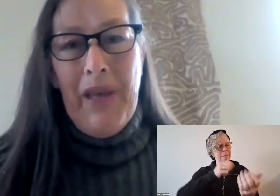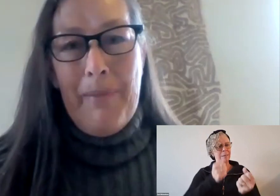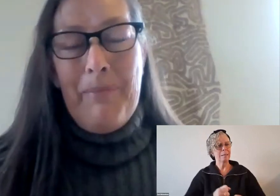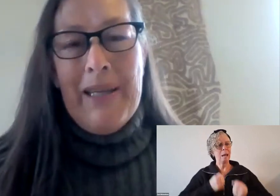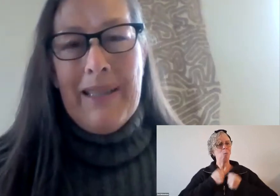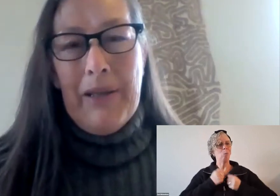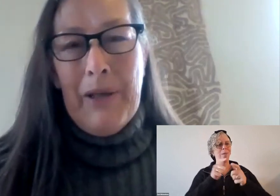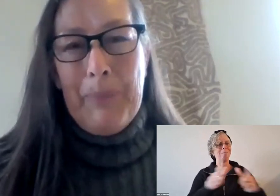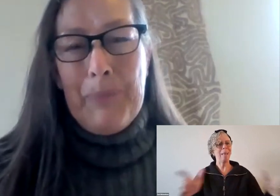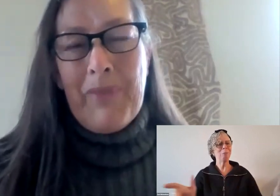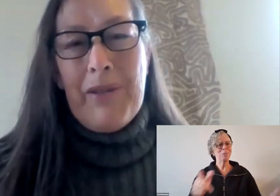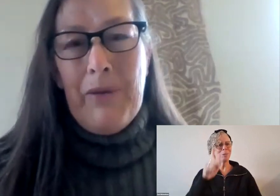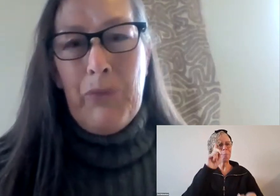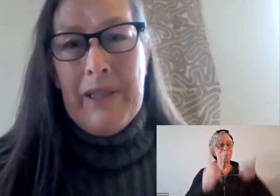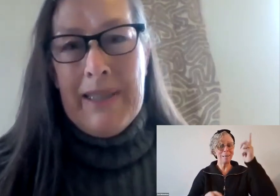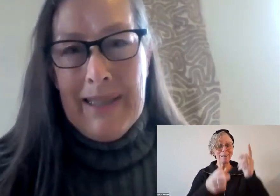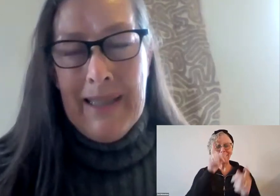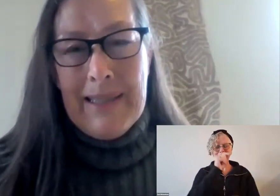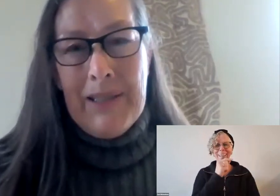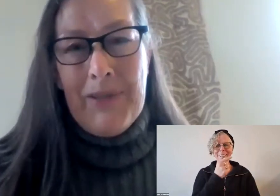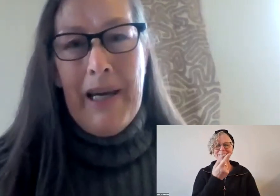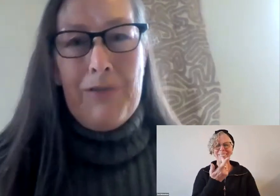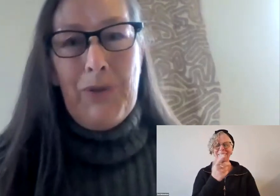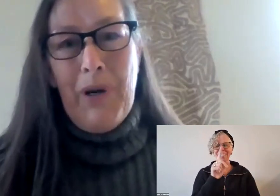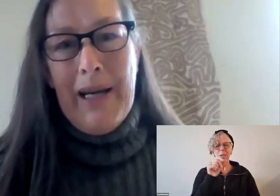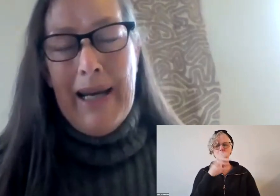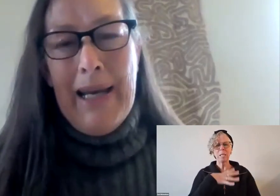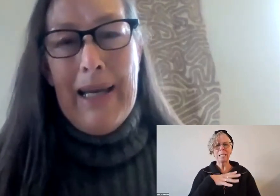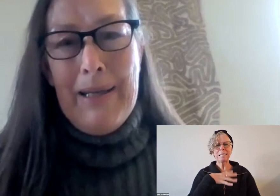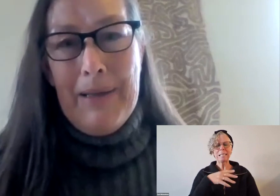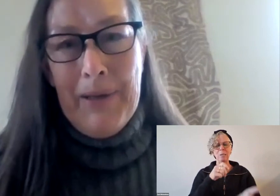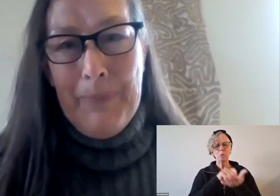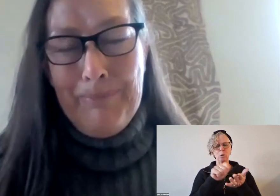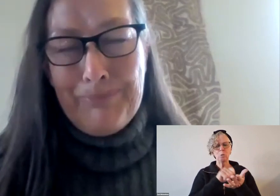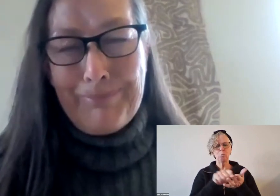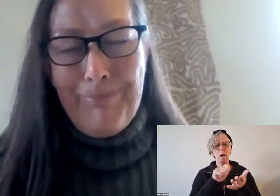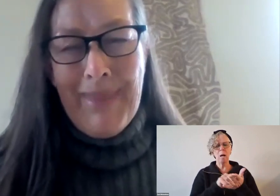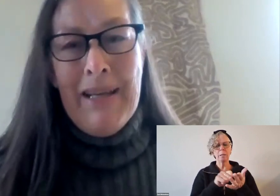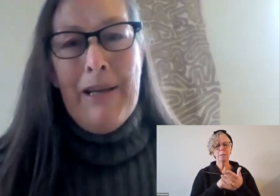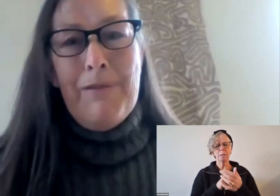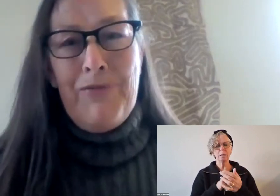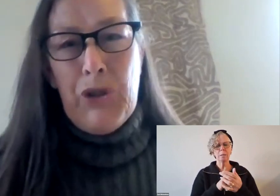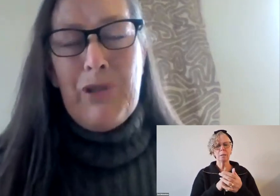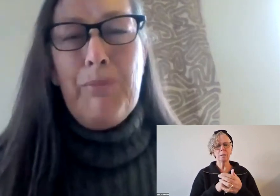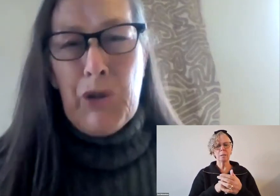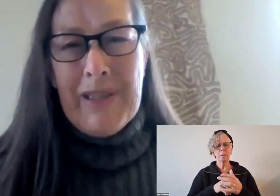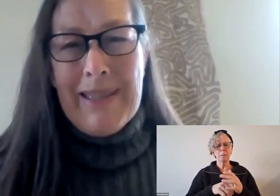So that meant that we didn't necessarily have to write a vision mission